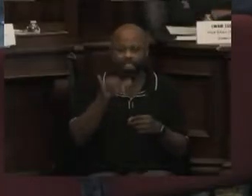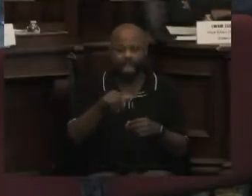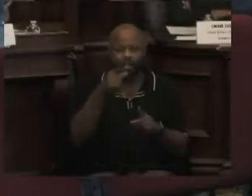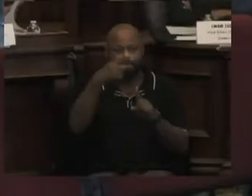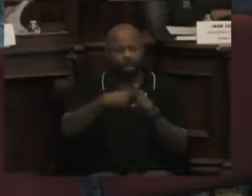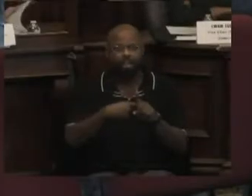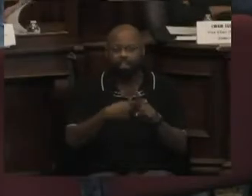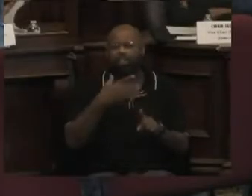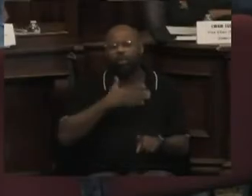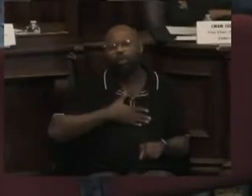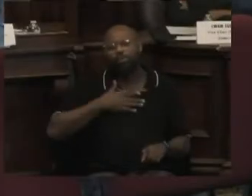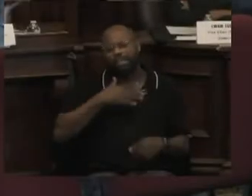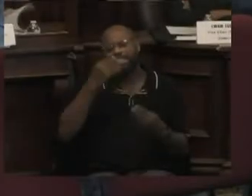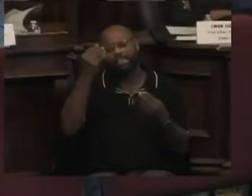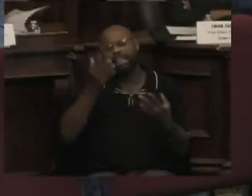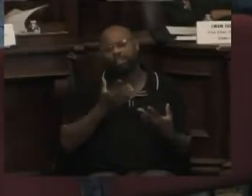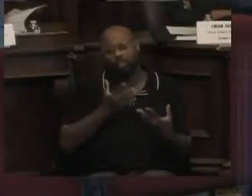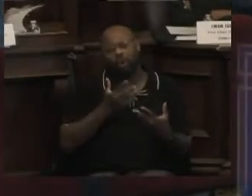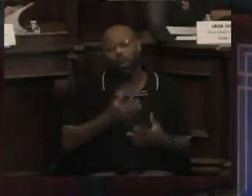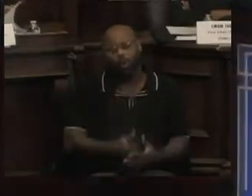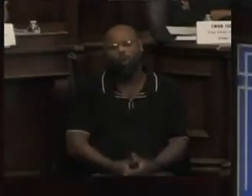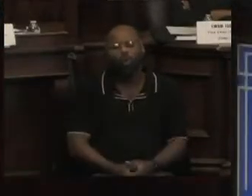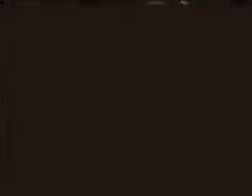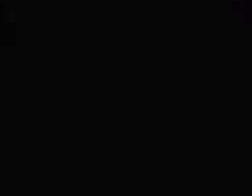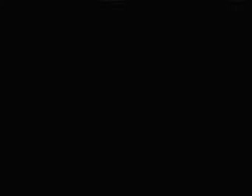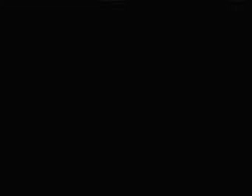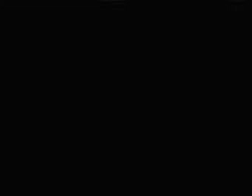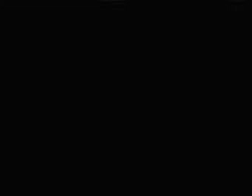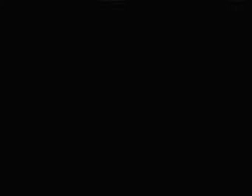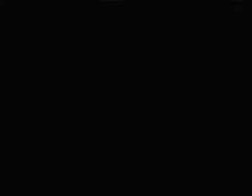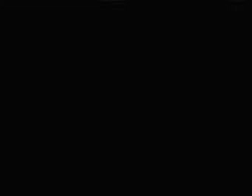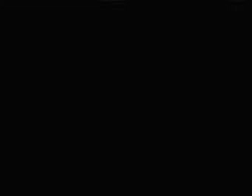month, right? Because it